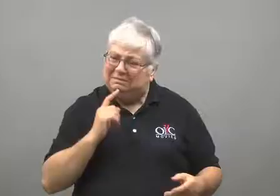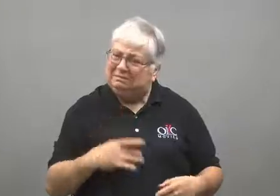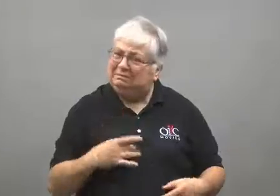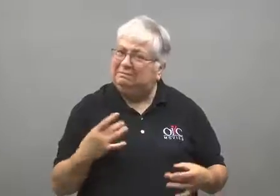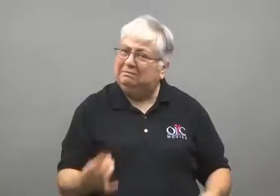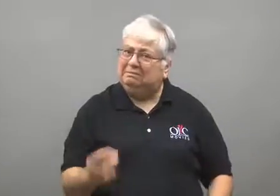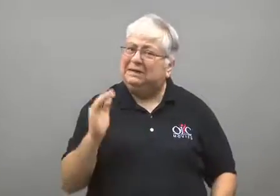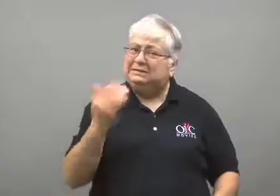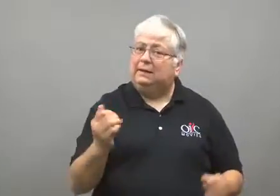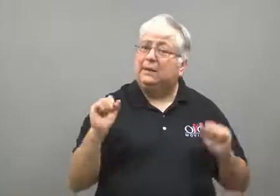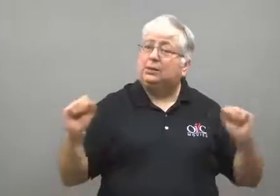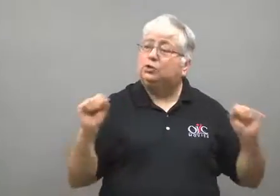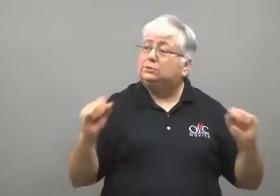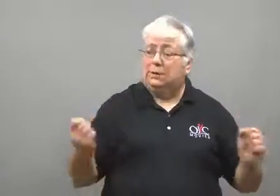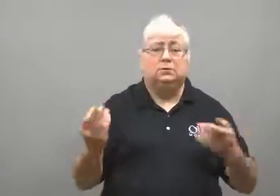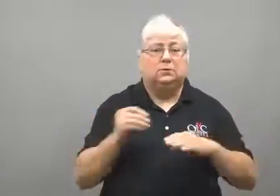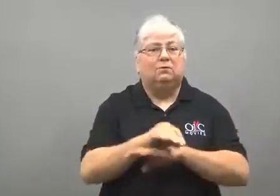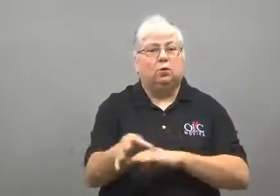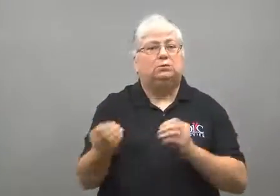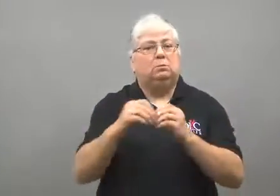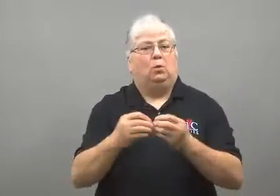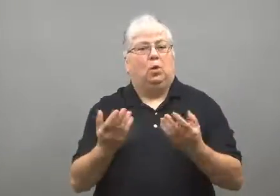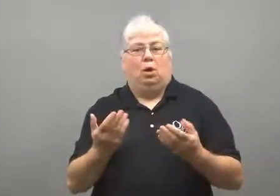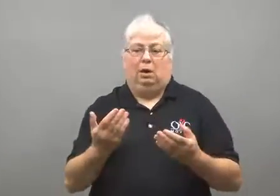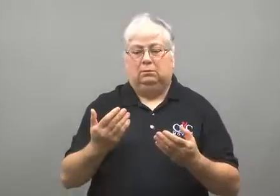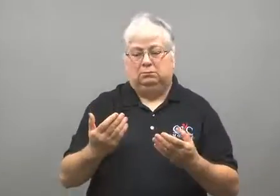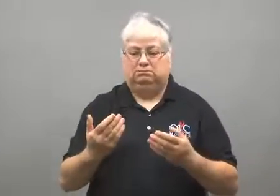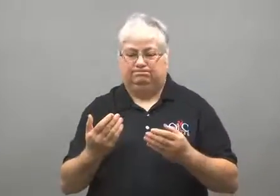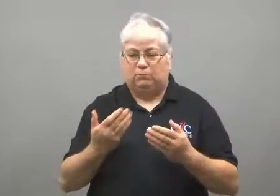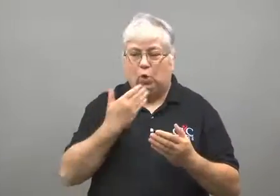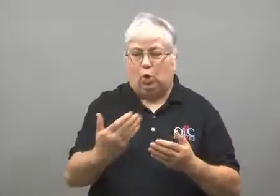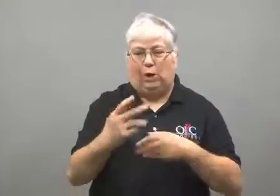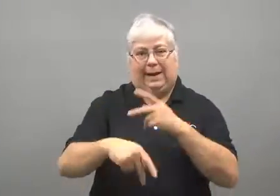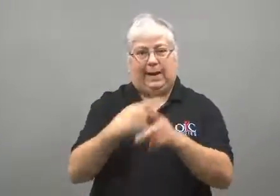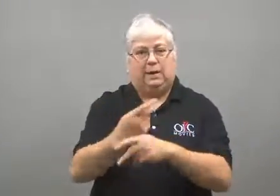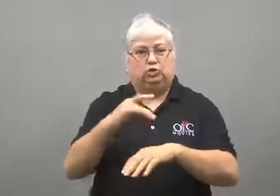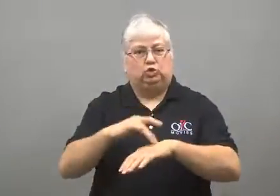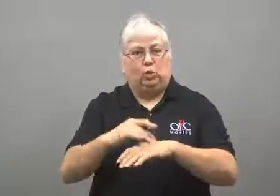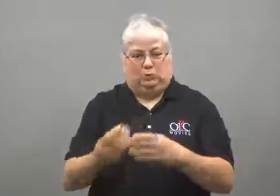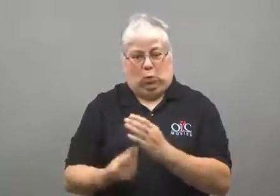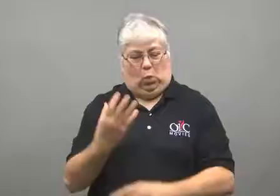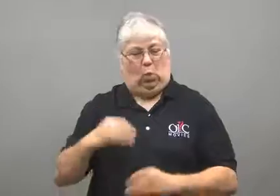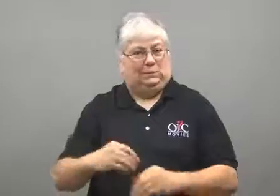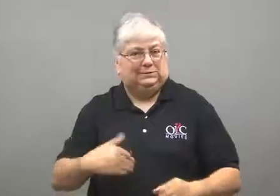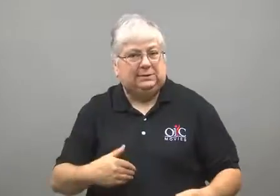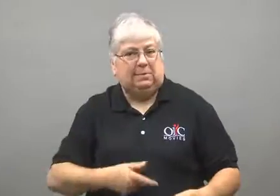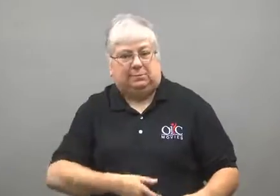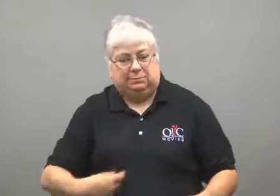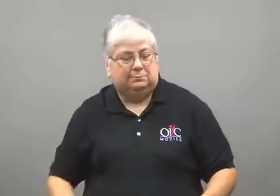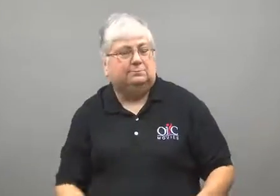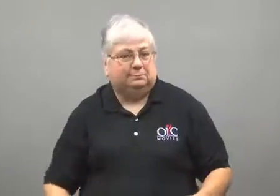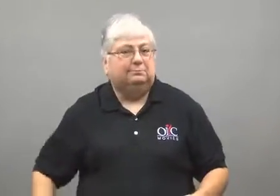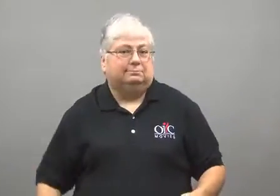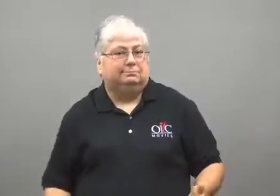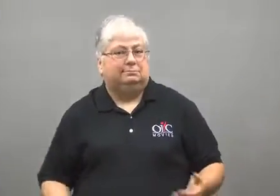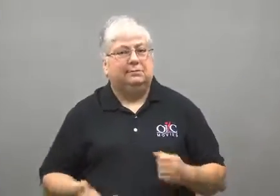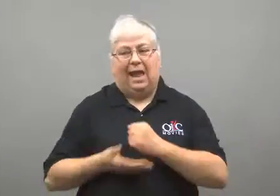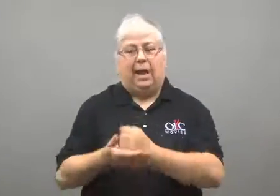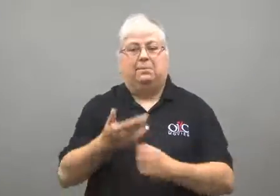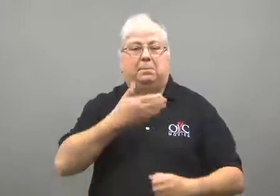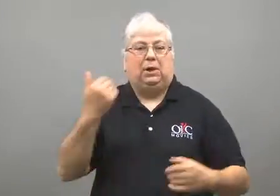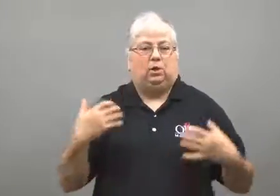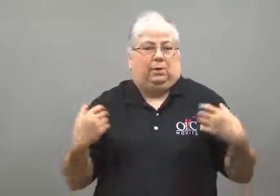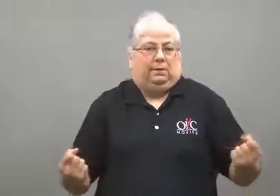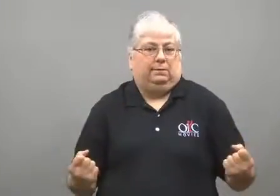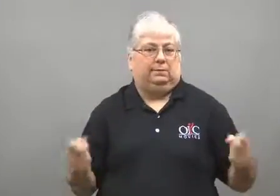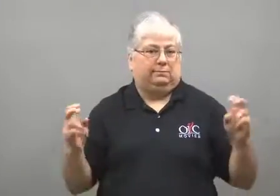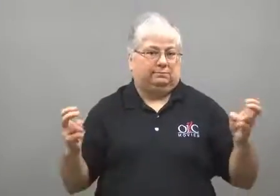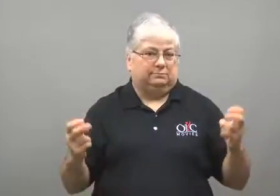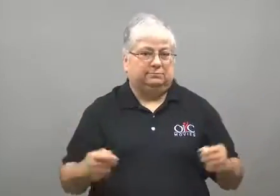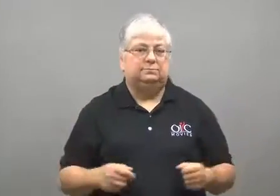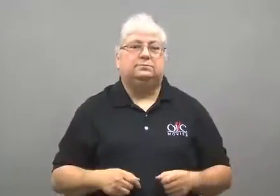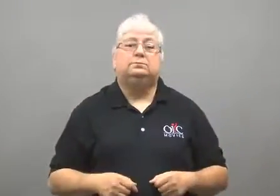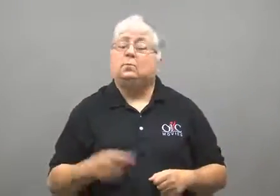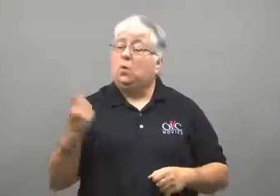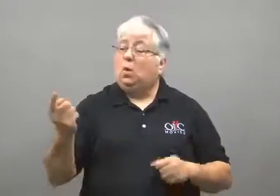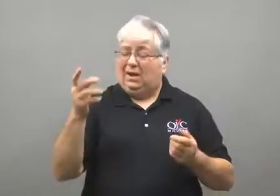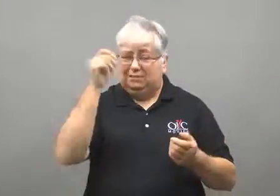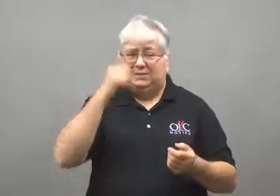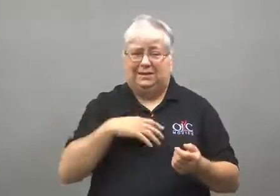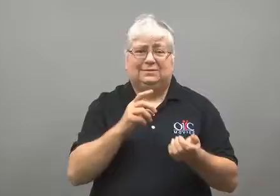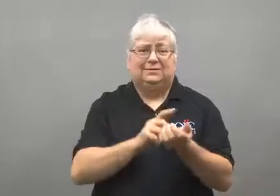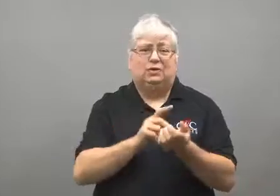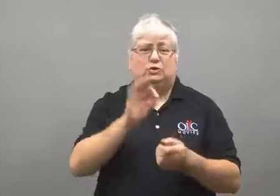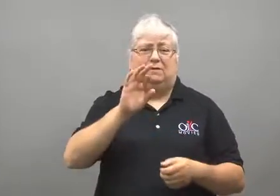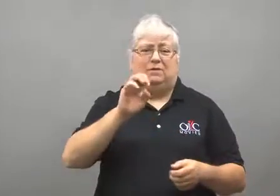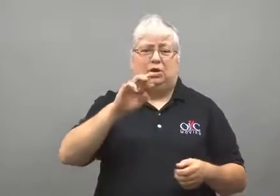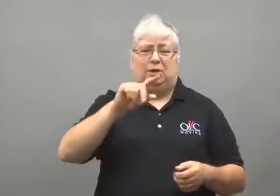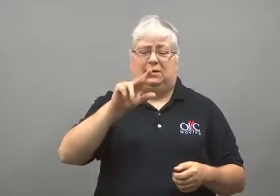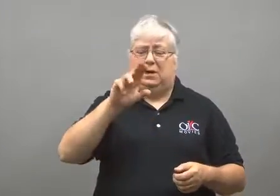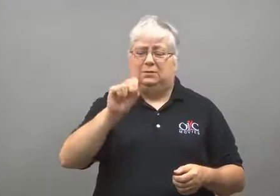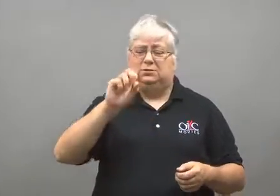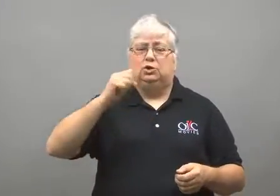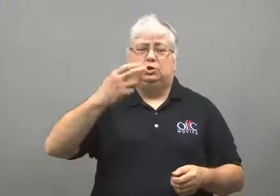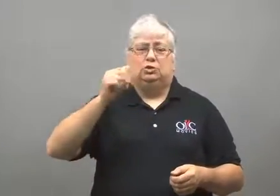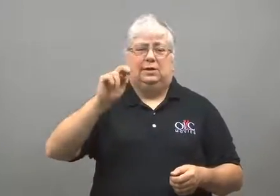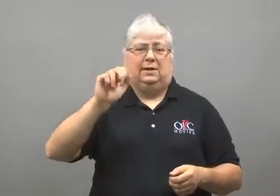That's interesting. Exercise seems to promote a wider variety of bacteria in the gut.